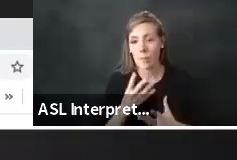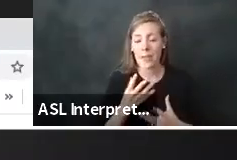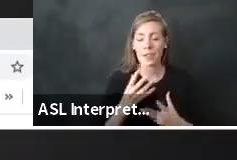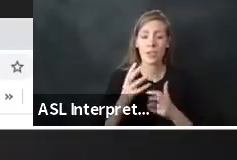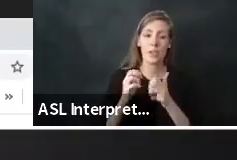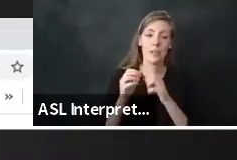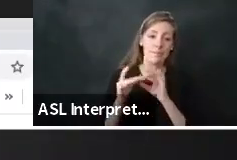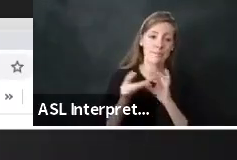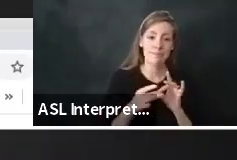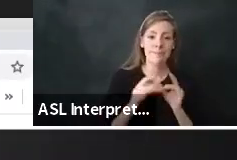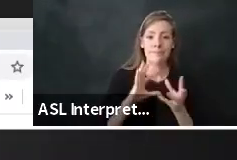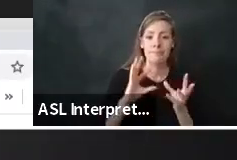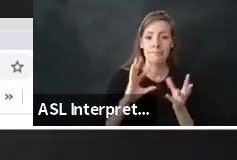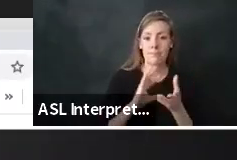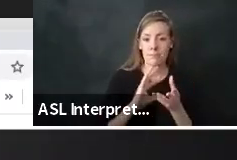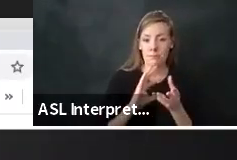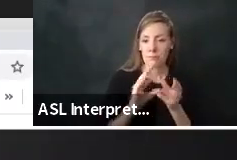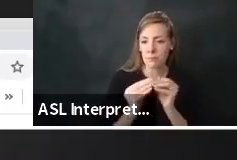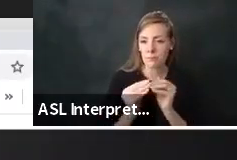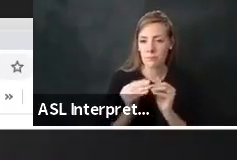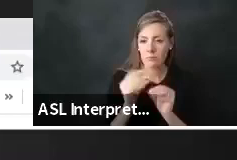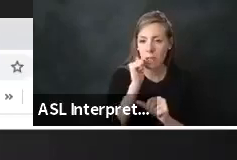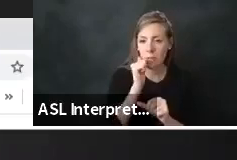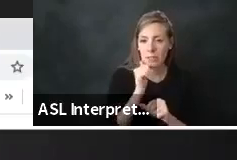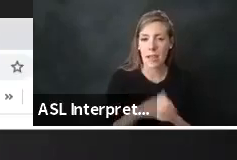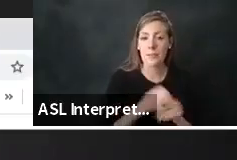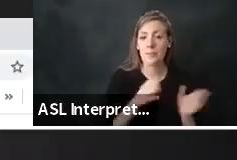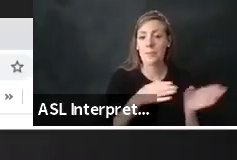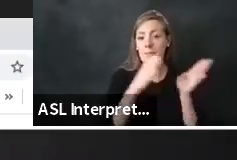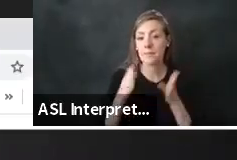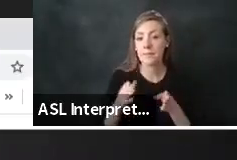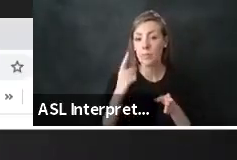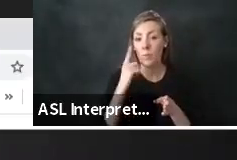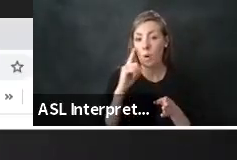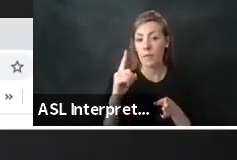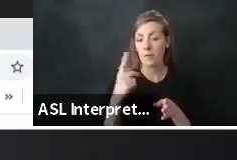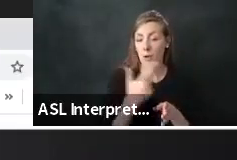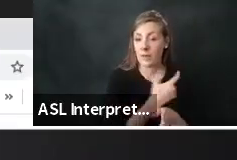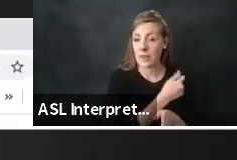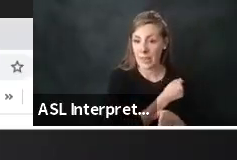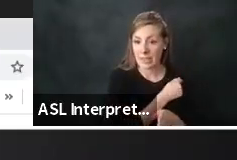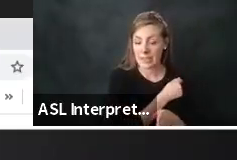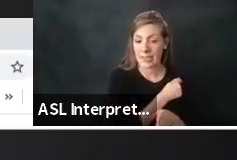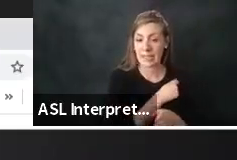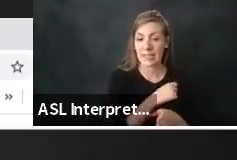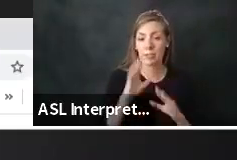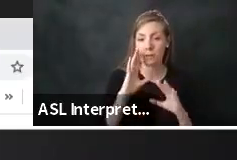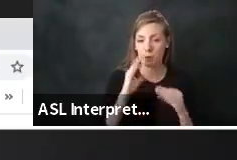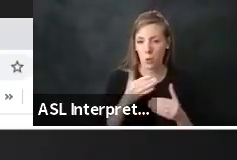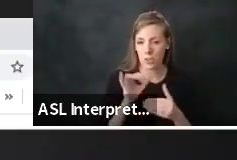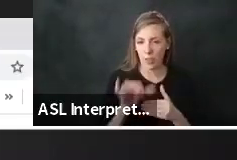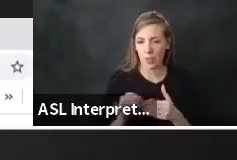We'll look at this in more depth. First, we also have a dashboard that's dedicated to Vaccination data is getting